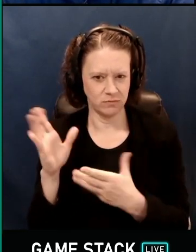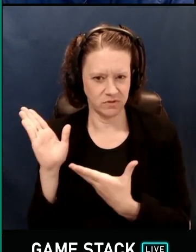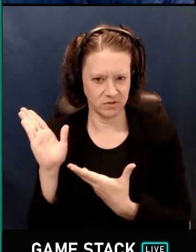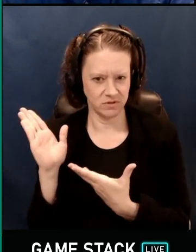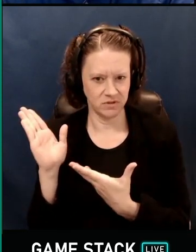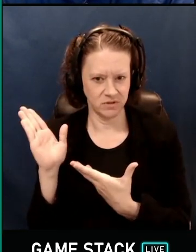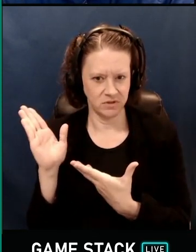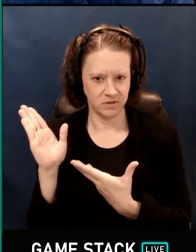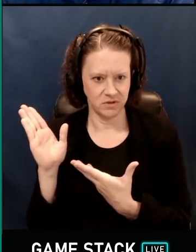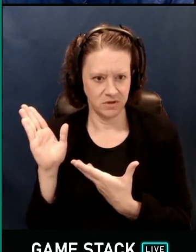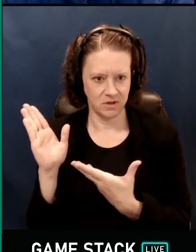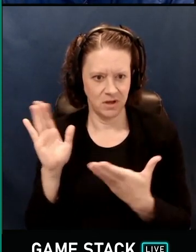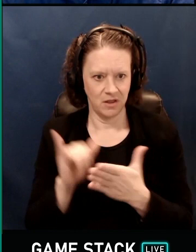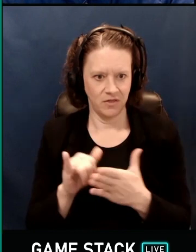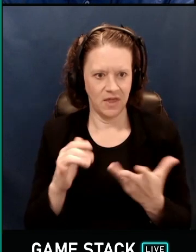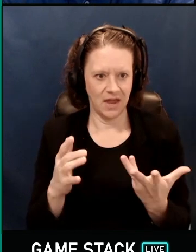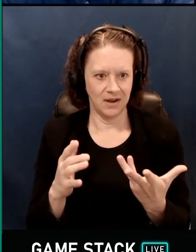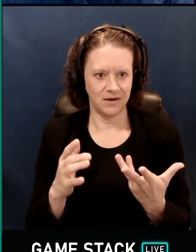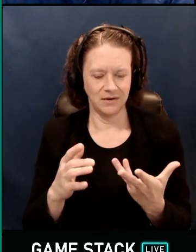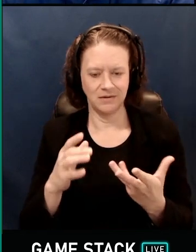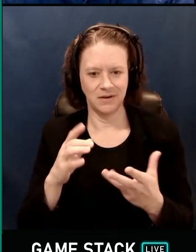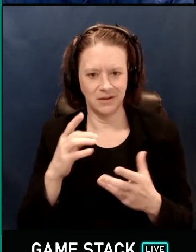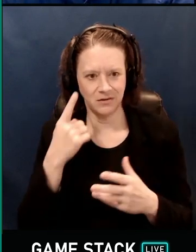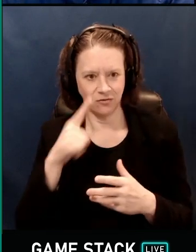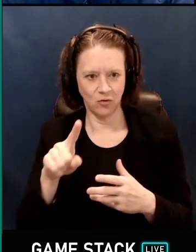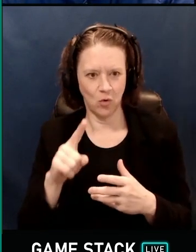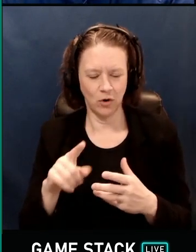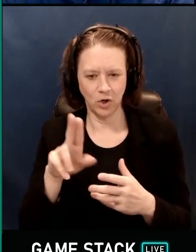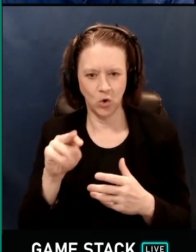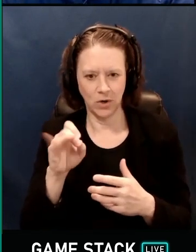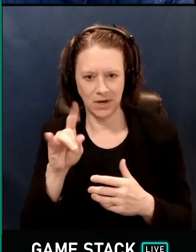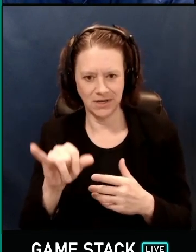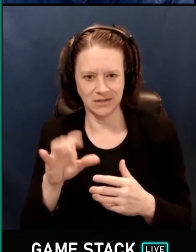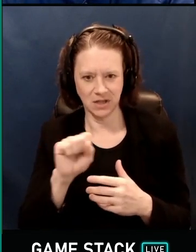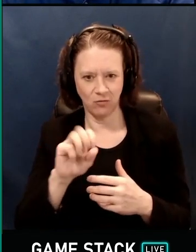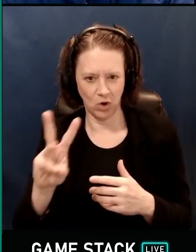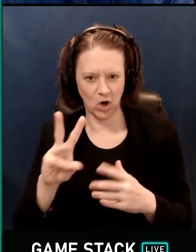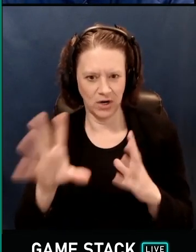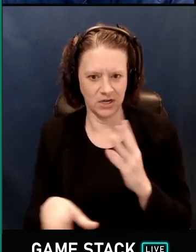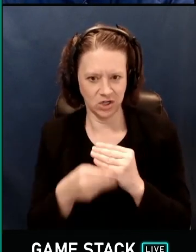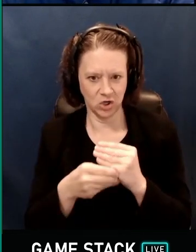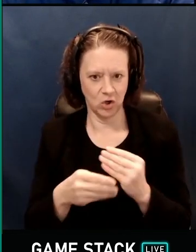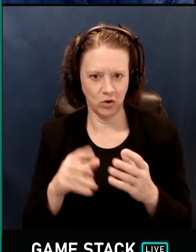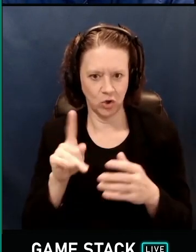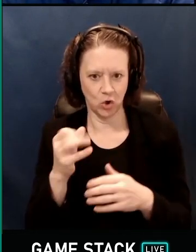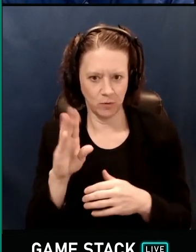additional terms, and it describes the actual condition for Unity editor.